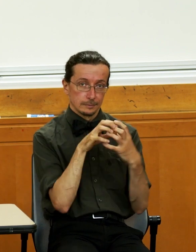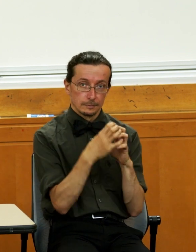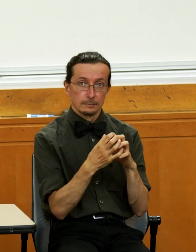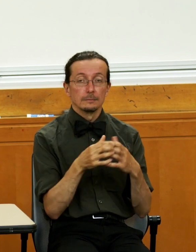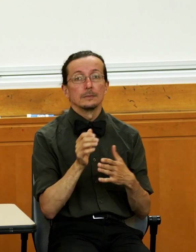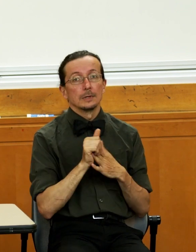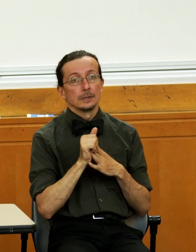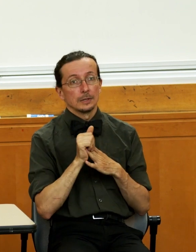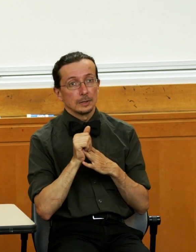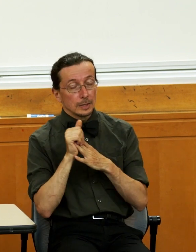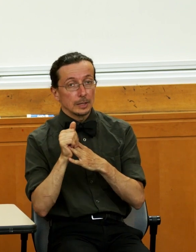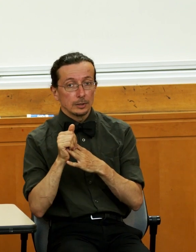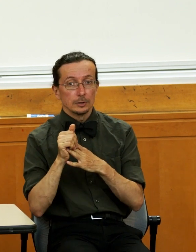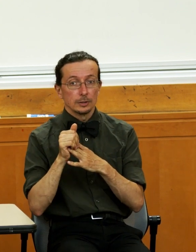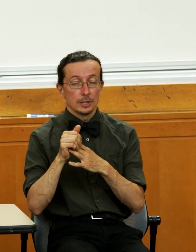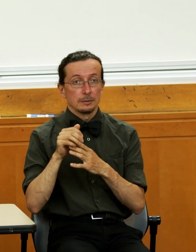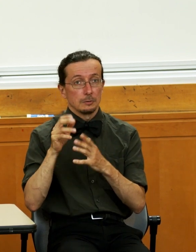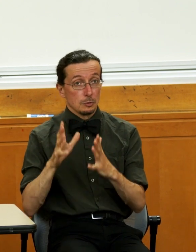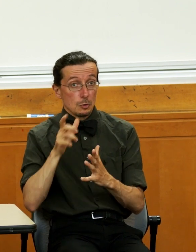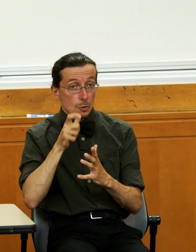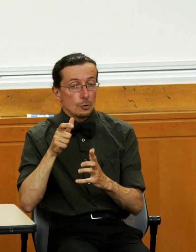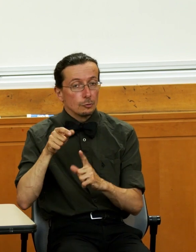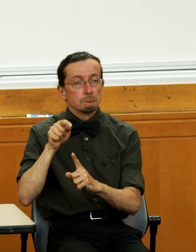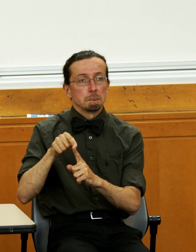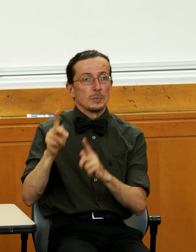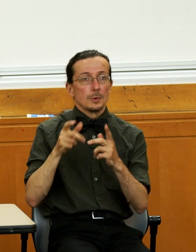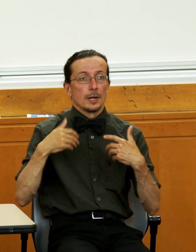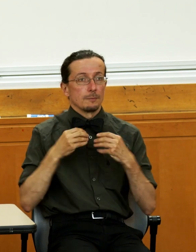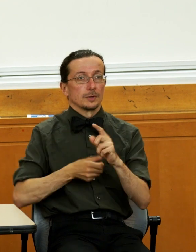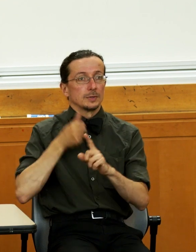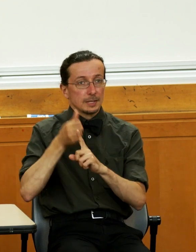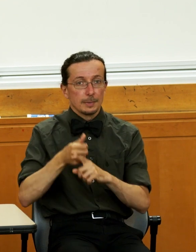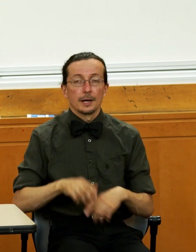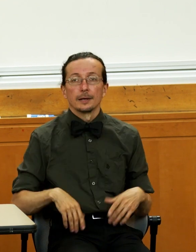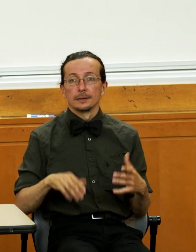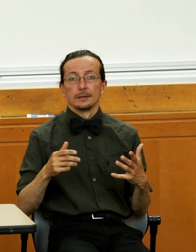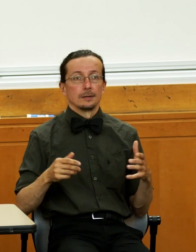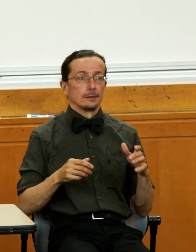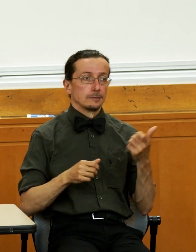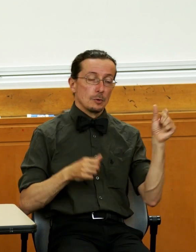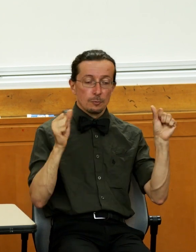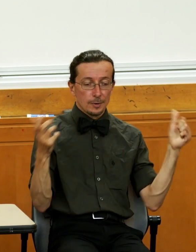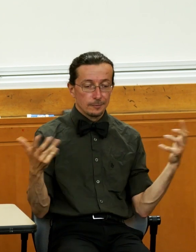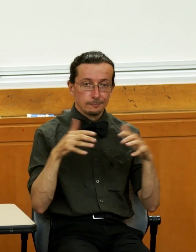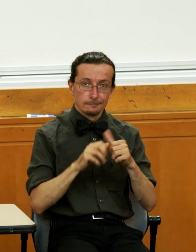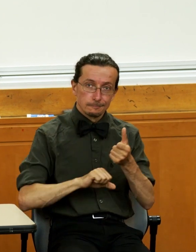those most impacted, anti-capitalist politics, cross-movement solidarity, recognizing wholeness,